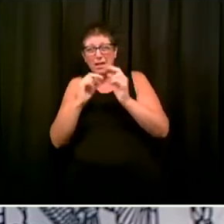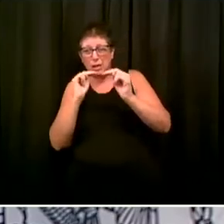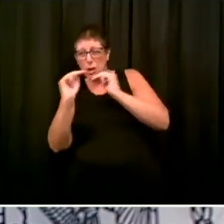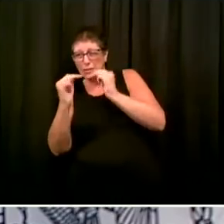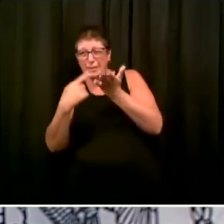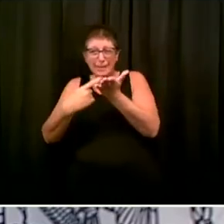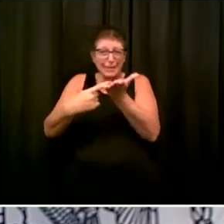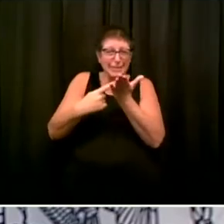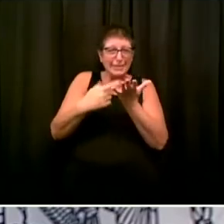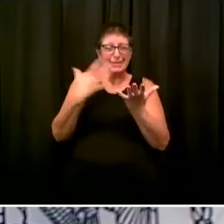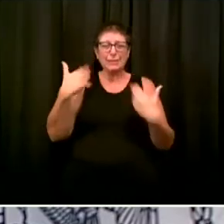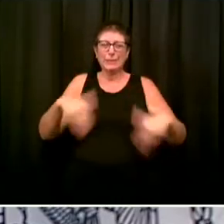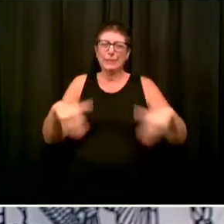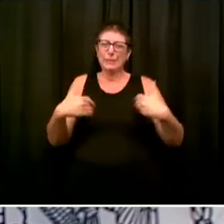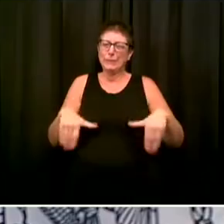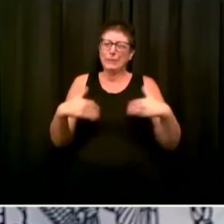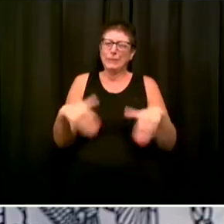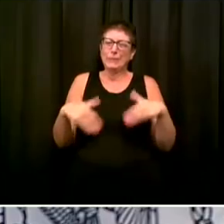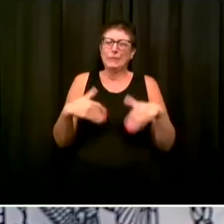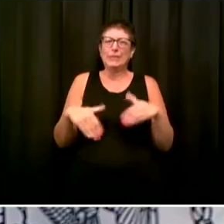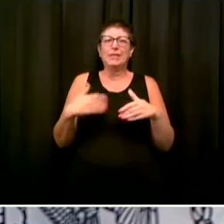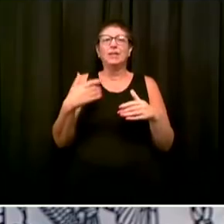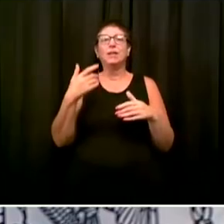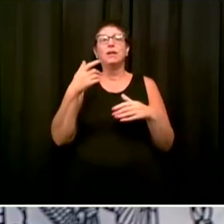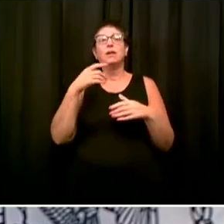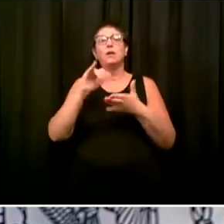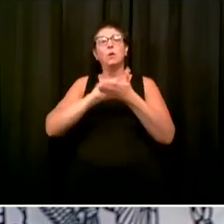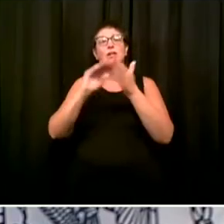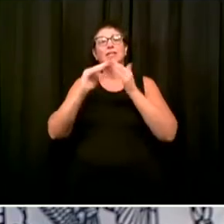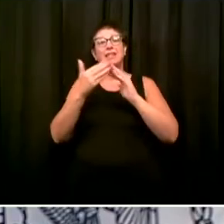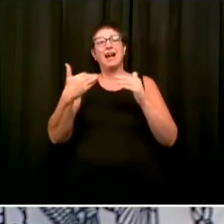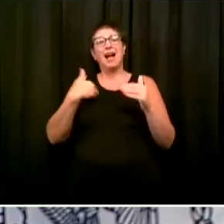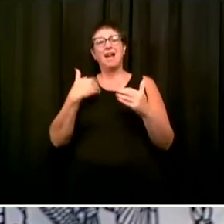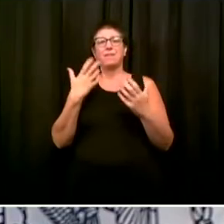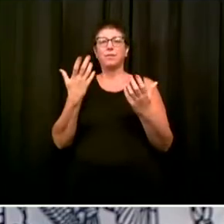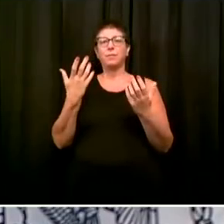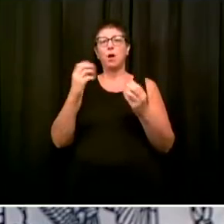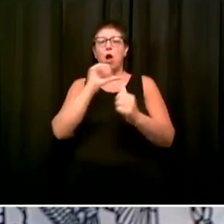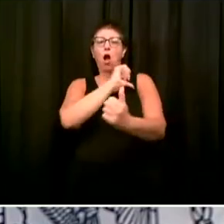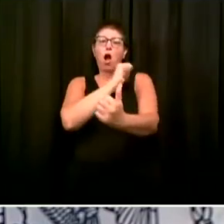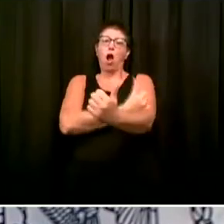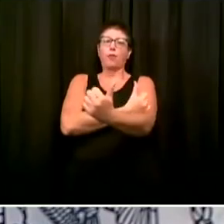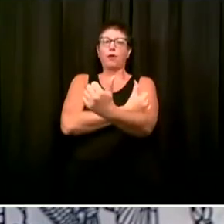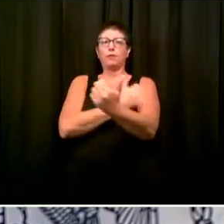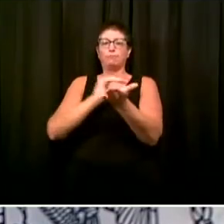THE WAY THE LAWS ARE SET UP IN THIS STTAE AND CITY THEI CTY HAS THE